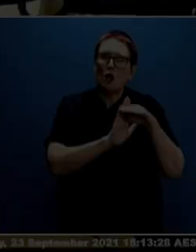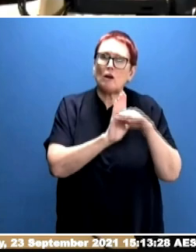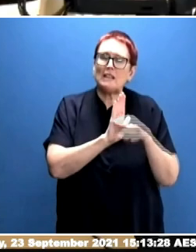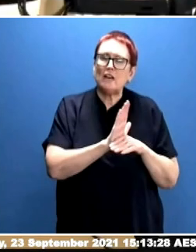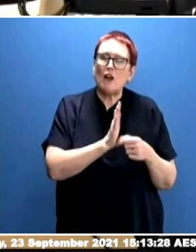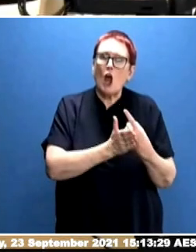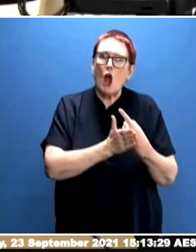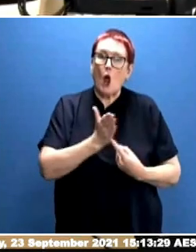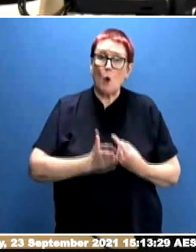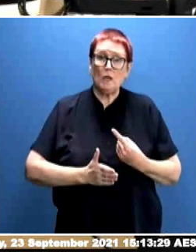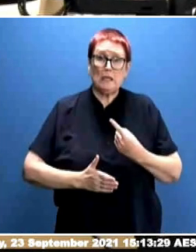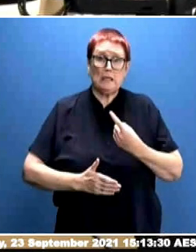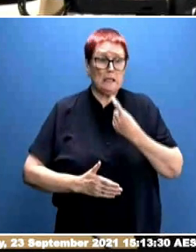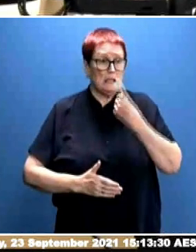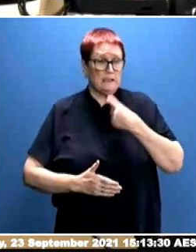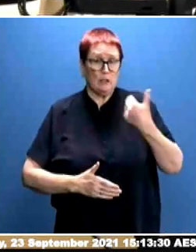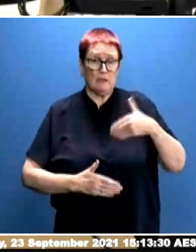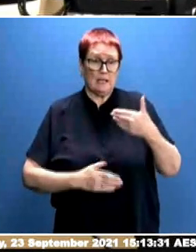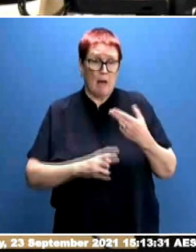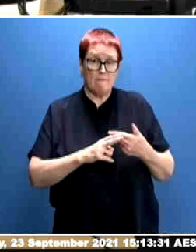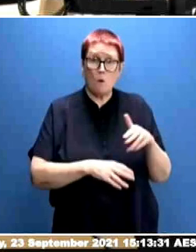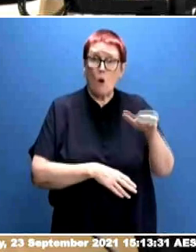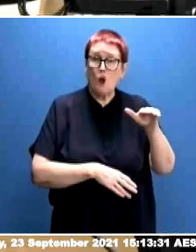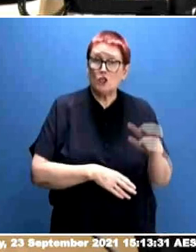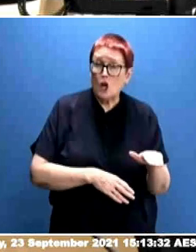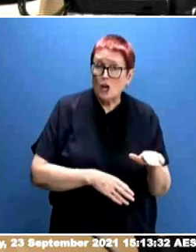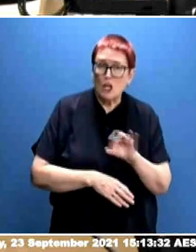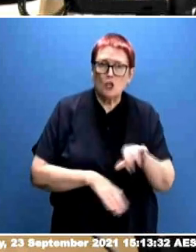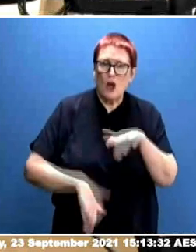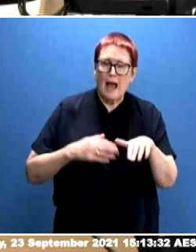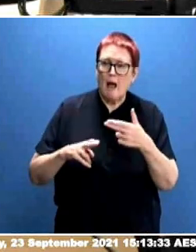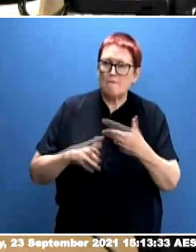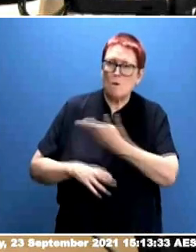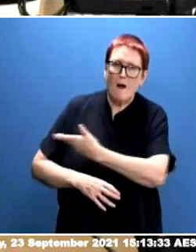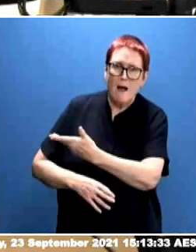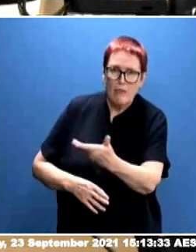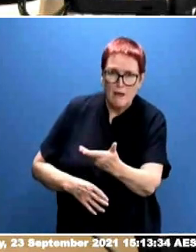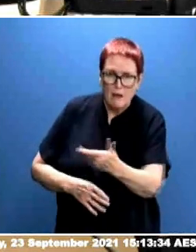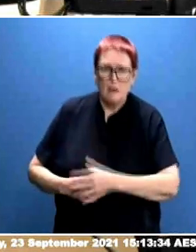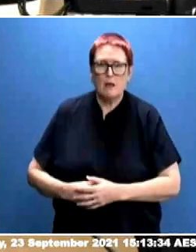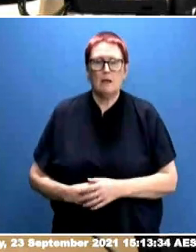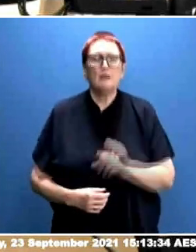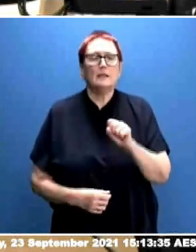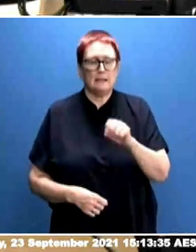significant risk of harm to the child MS KERR: Yes. not significant risk of harm to others. Yes.